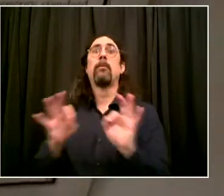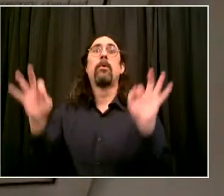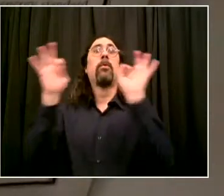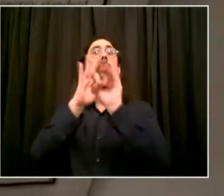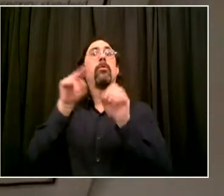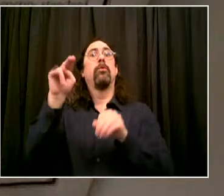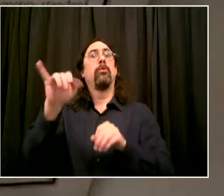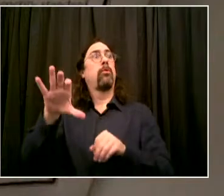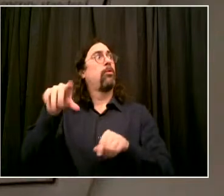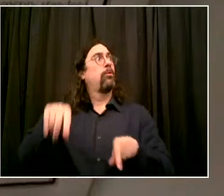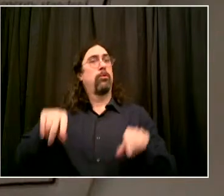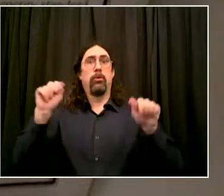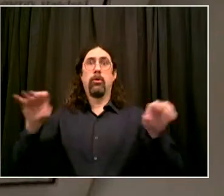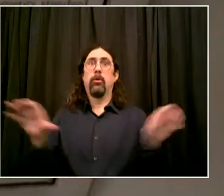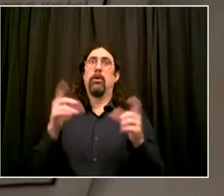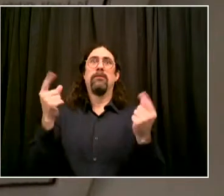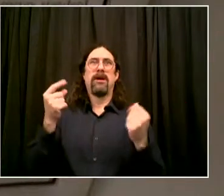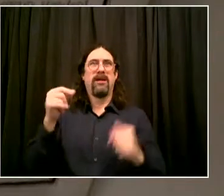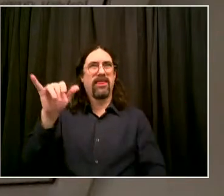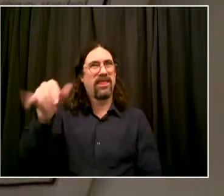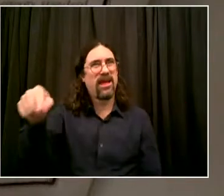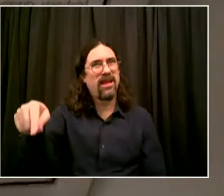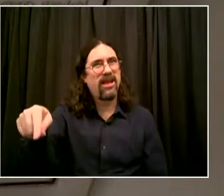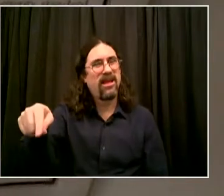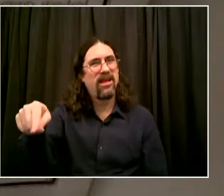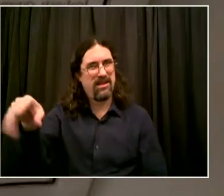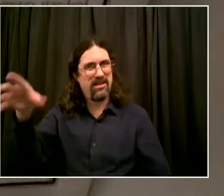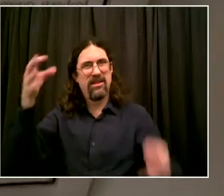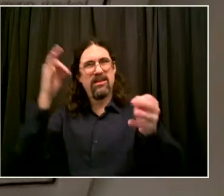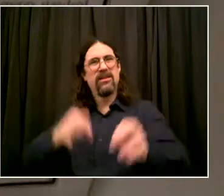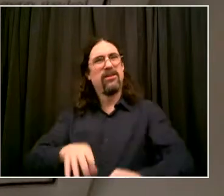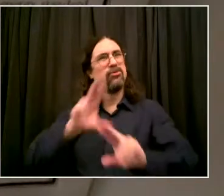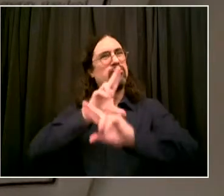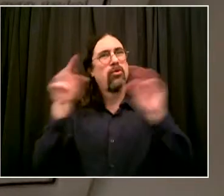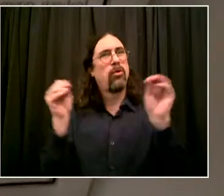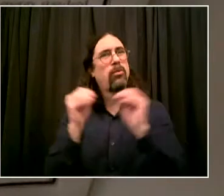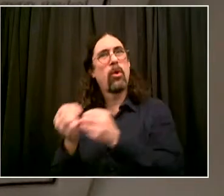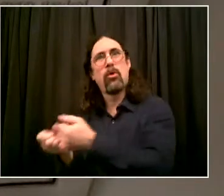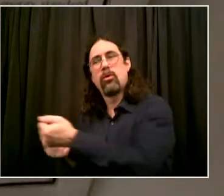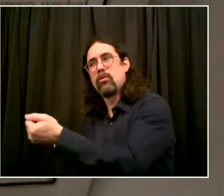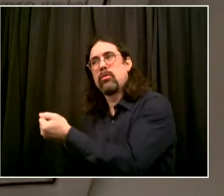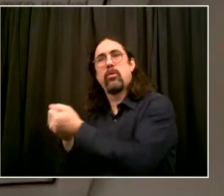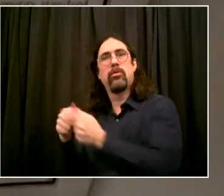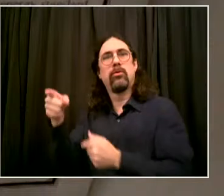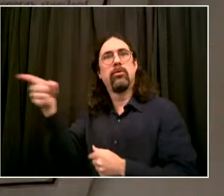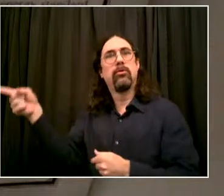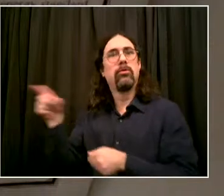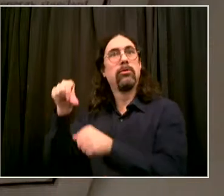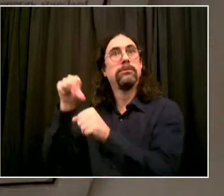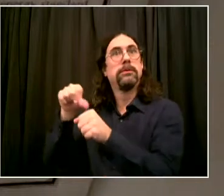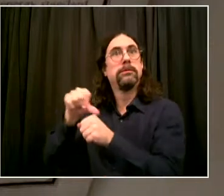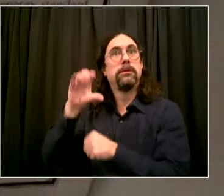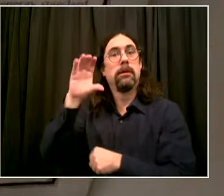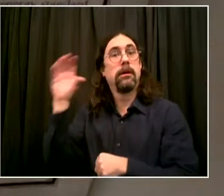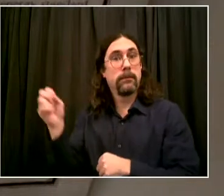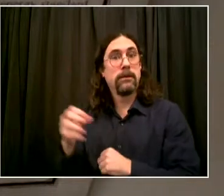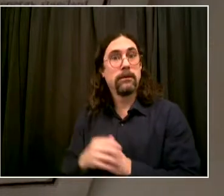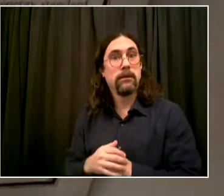IMPORTANT THAN DECISION OF THE CITY OF NEW YORK. WE E WERE ABLE TO JOIN YOU A FEW YEARS AGO WITH